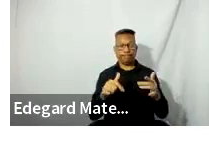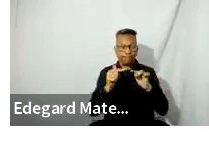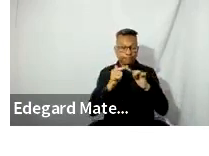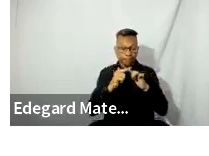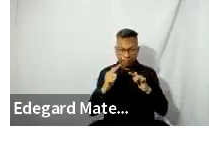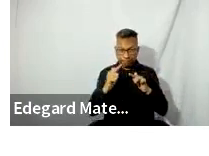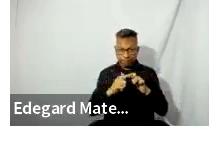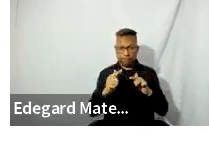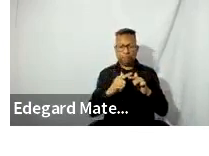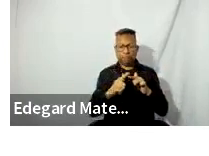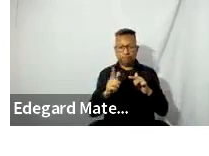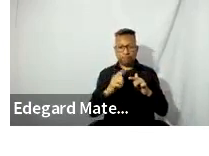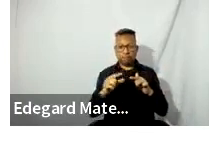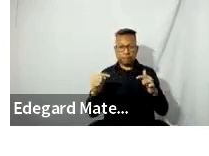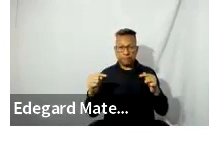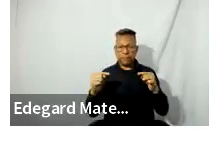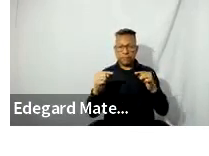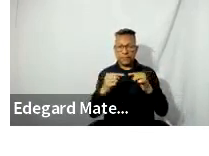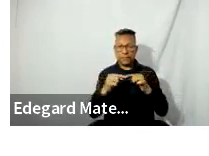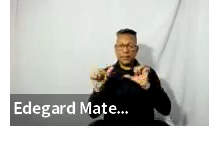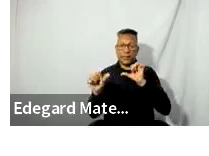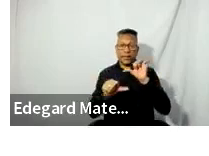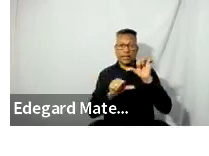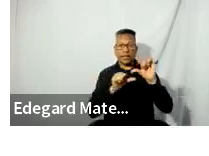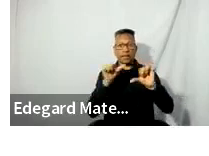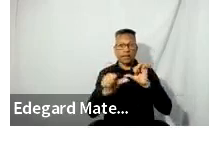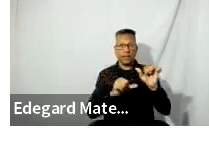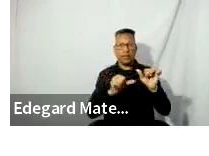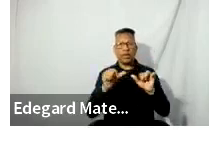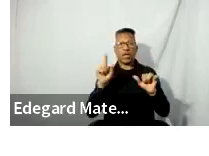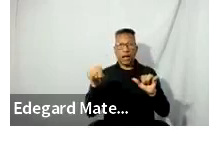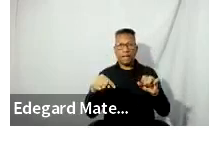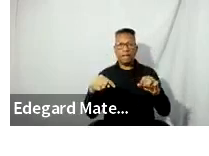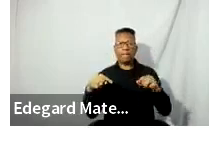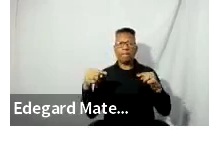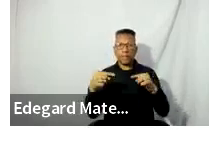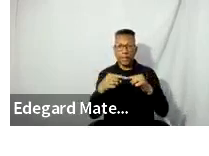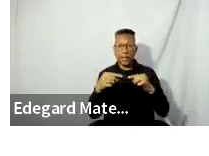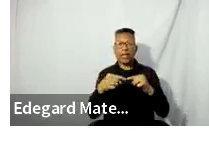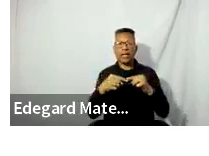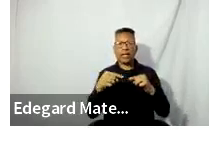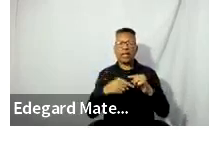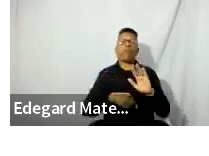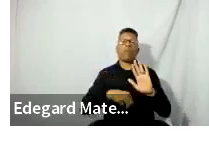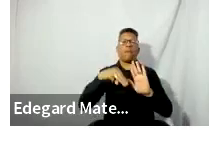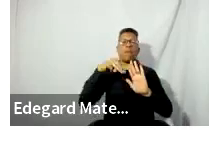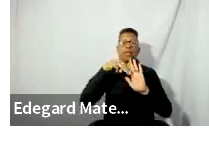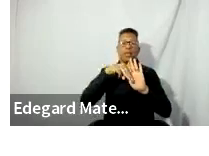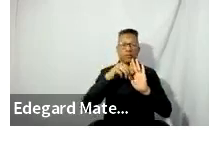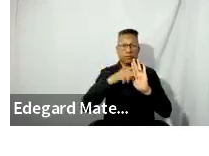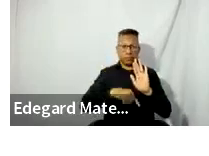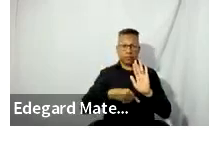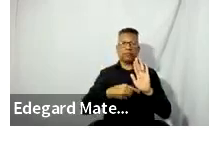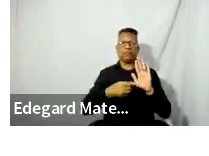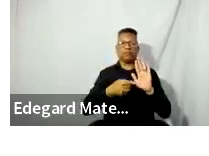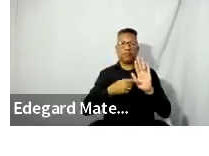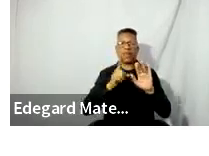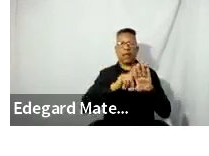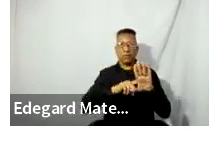turns of phrase or metaphors have metaphors have been of particular icular interest to icular interest to Nikolai. Very interest to Nikolai.